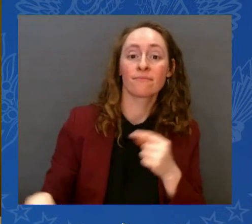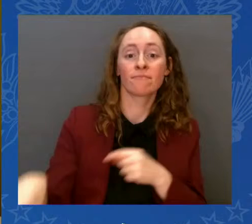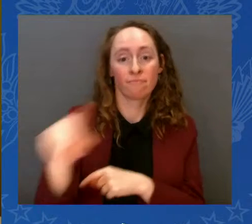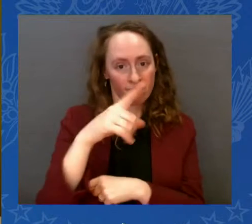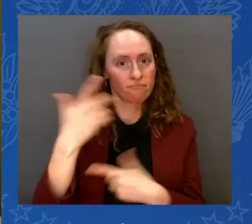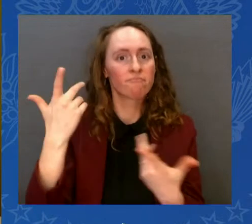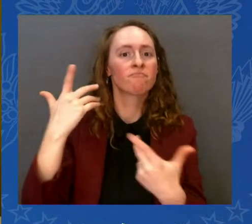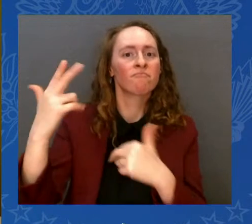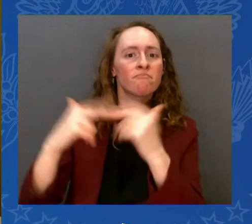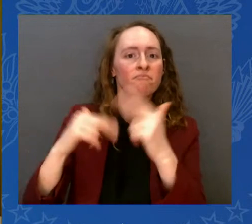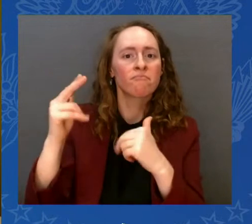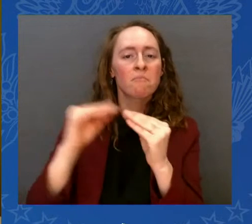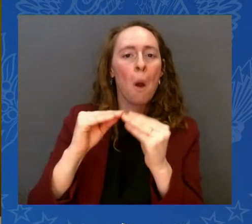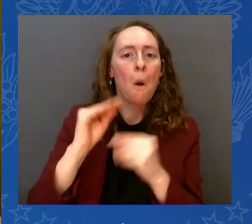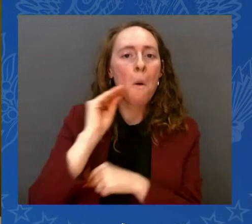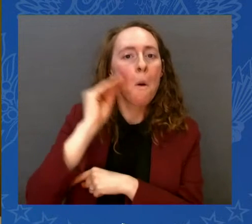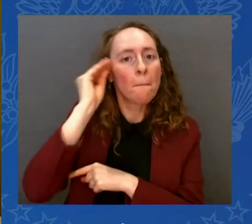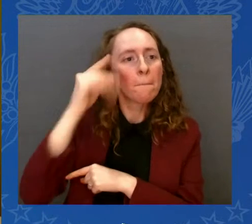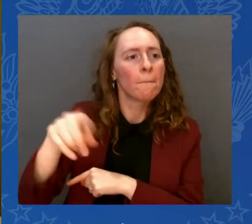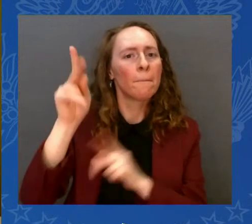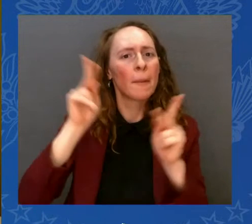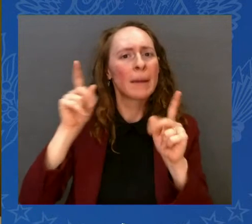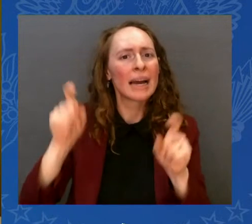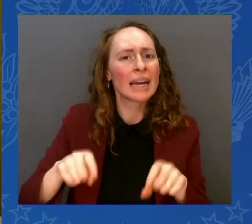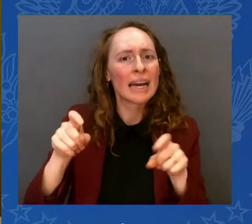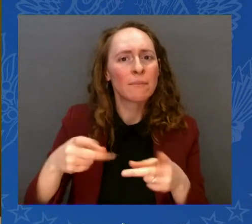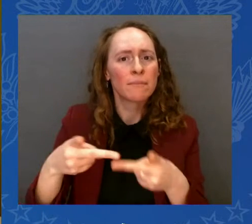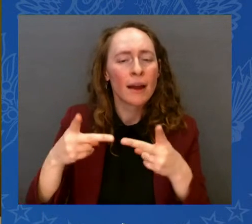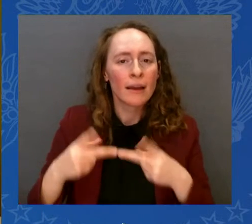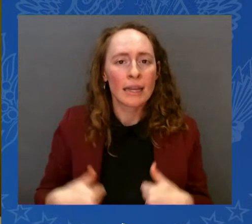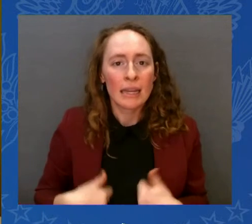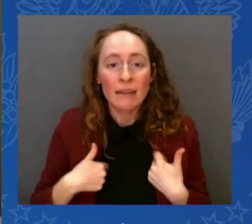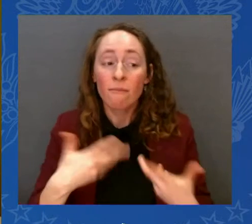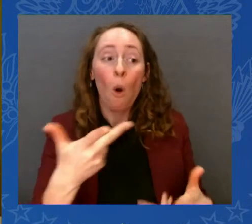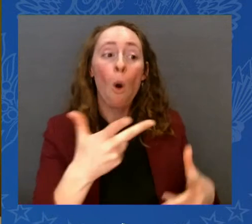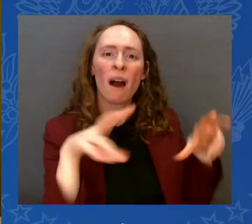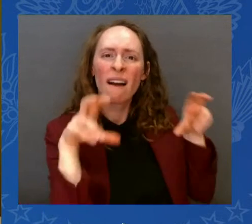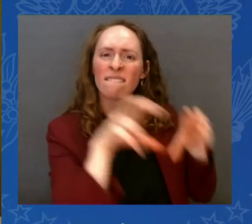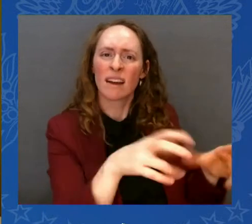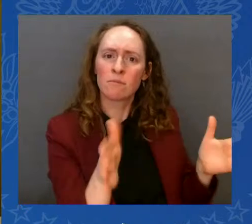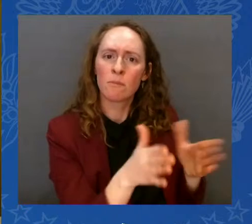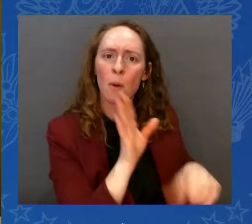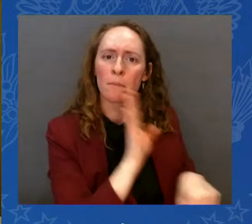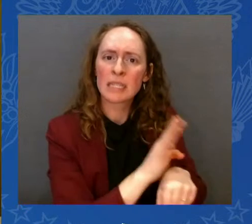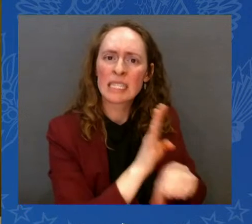train your workforce. And you did. You did it. And we provided $12 billion